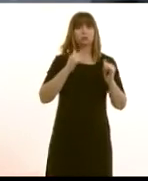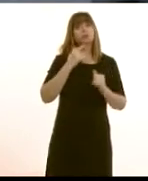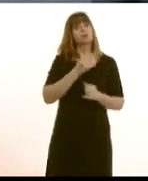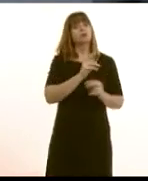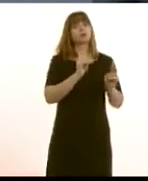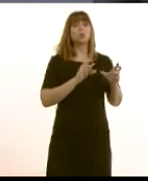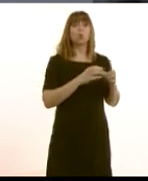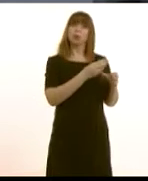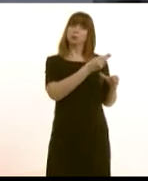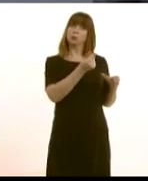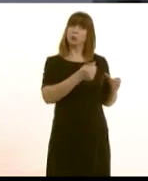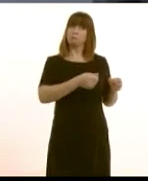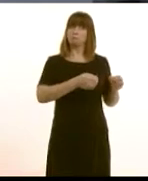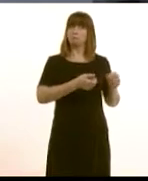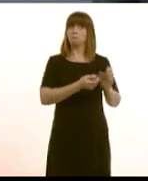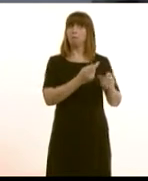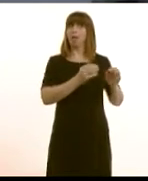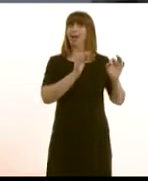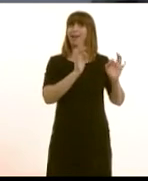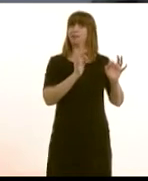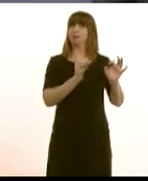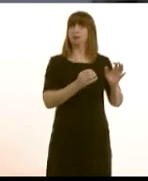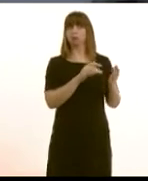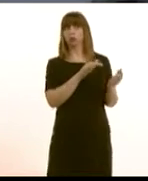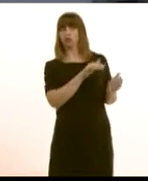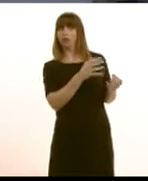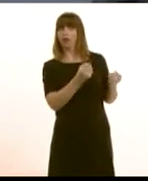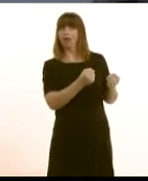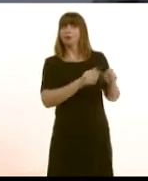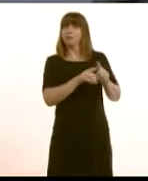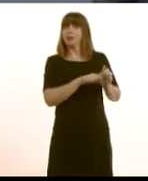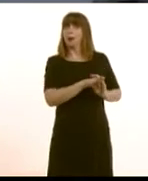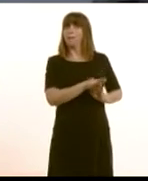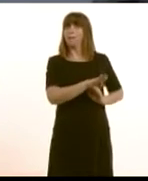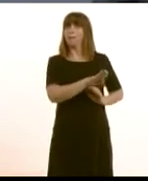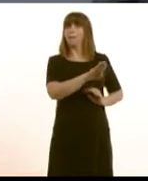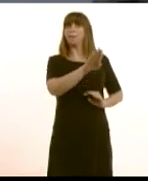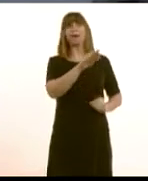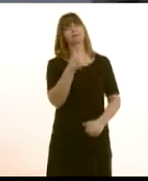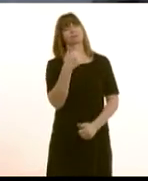of excellence are improving, which is good news indeed. But the number of schools that